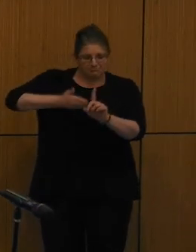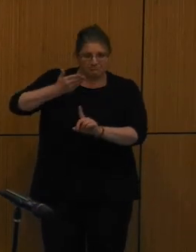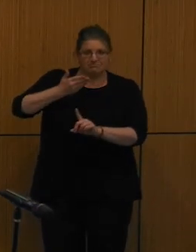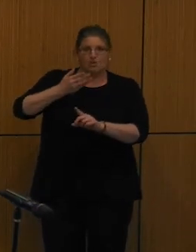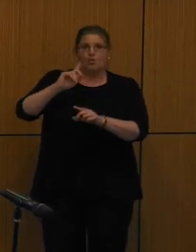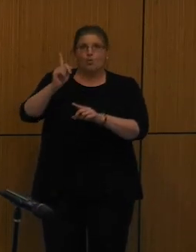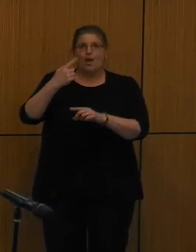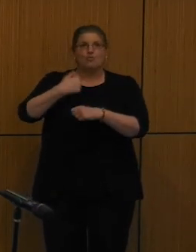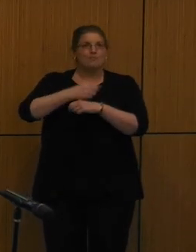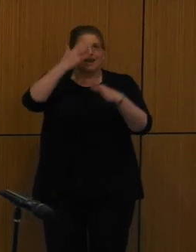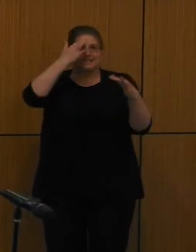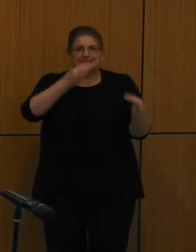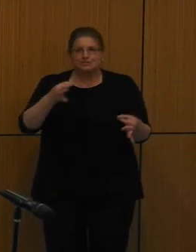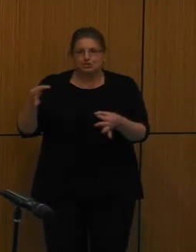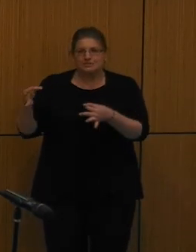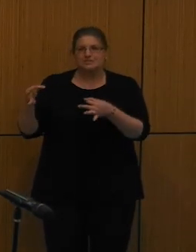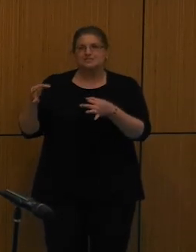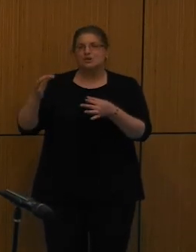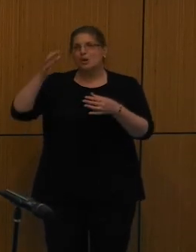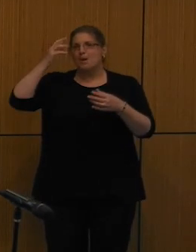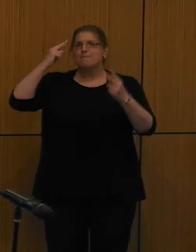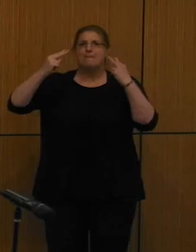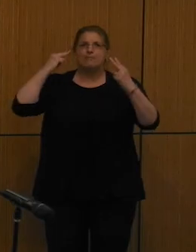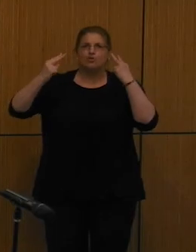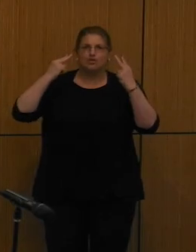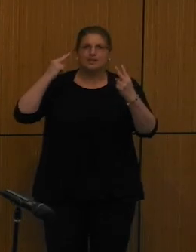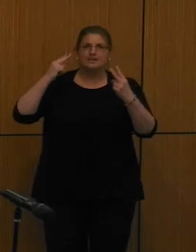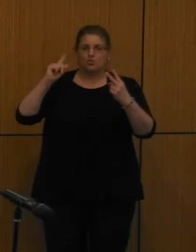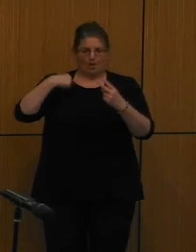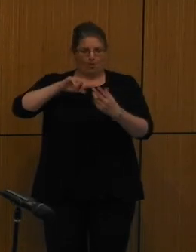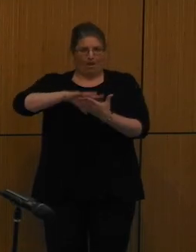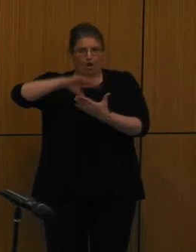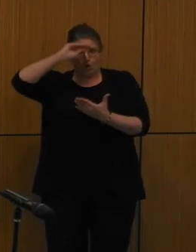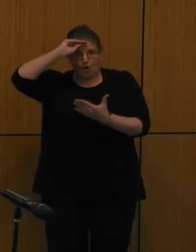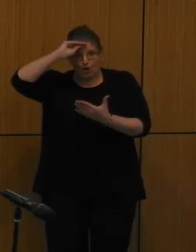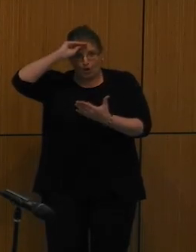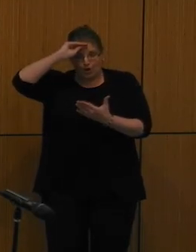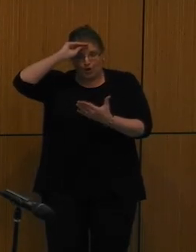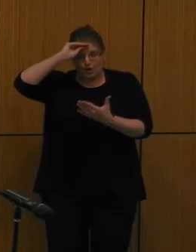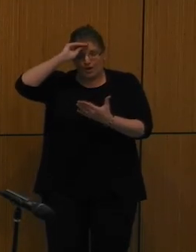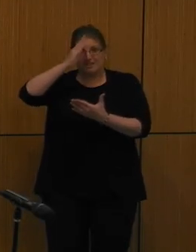It's your memories. It's your learning center. It's the part of you that feels your environment.